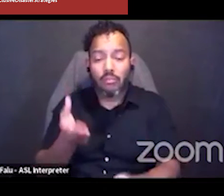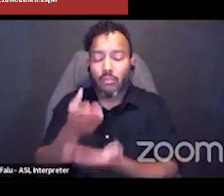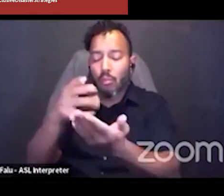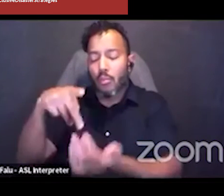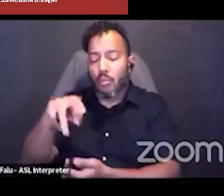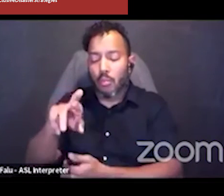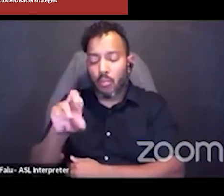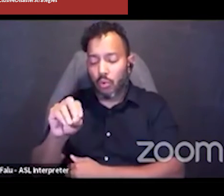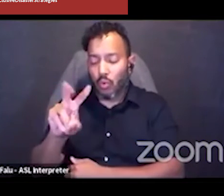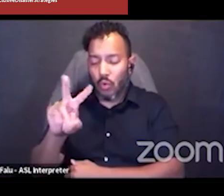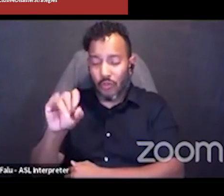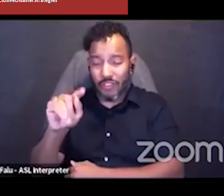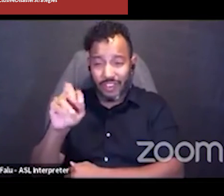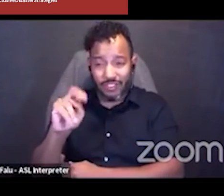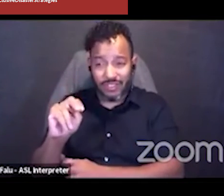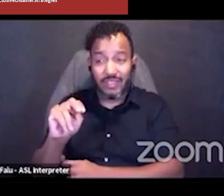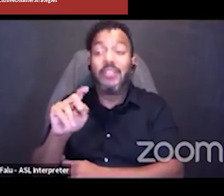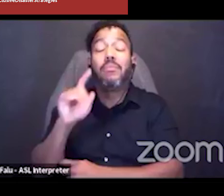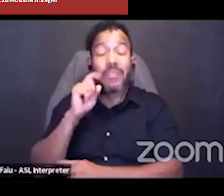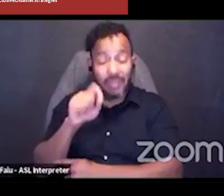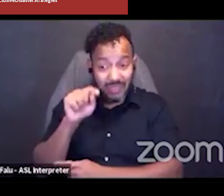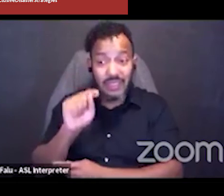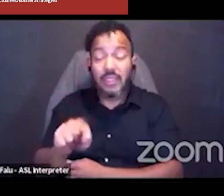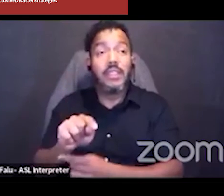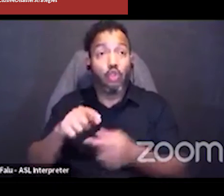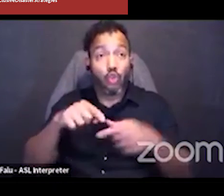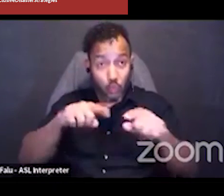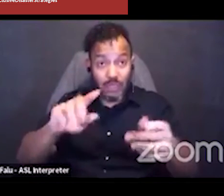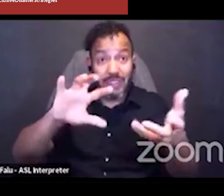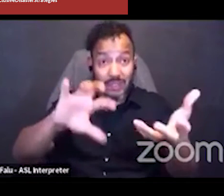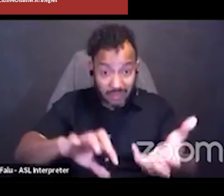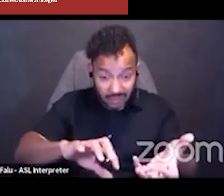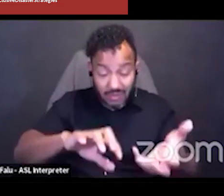That are involved in the disaster relief work or response are familiar with the Stafford